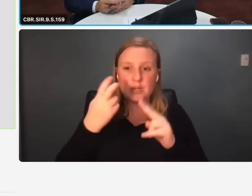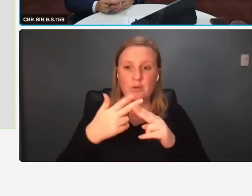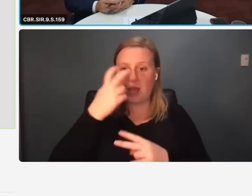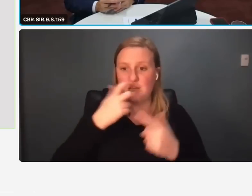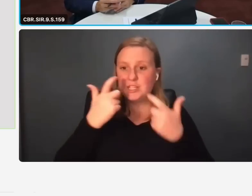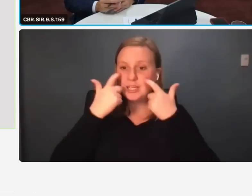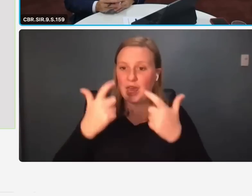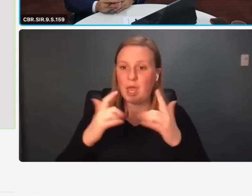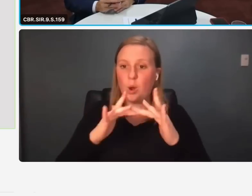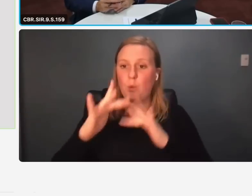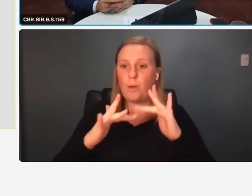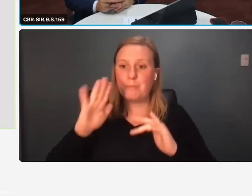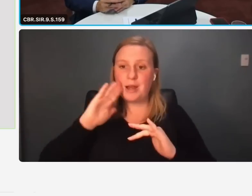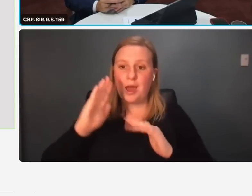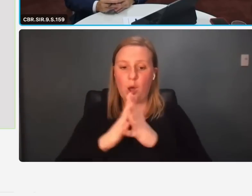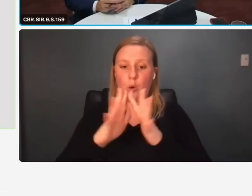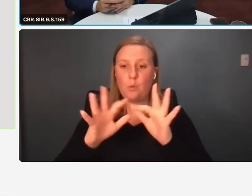If you have any questions you can send them to